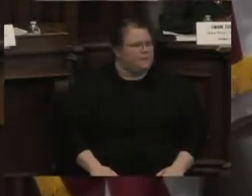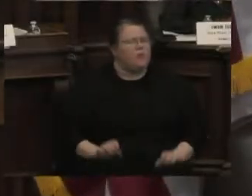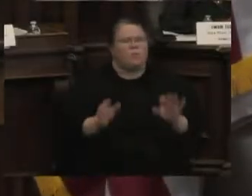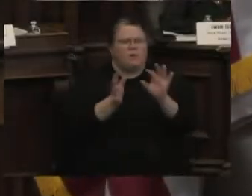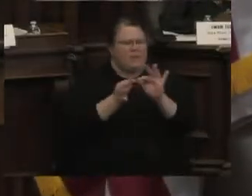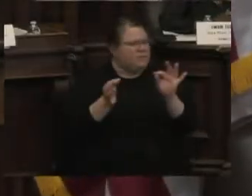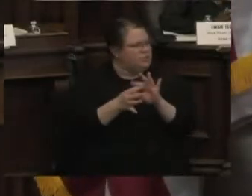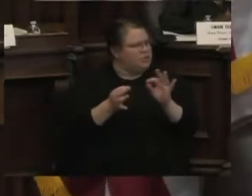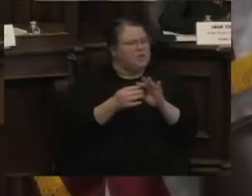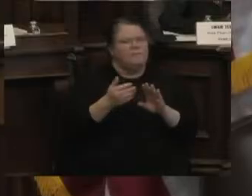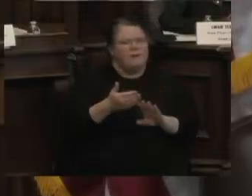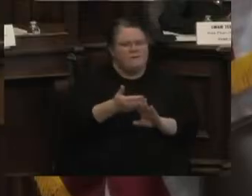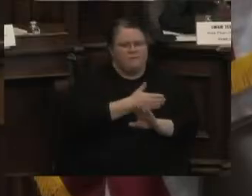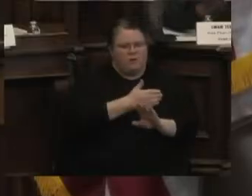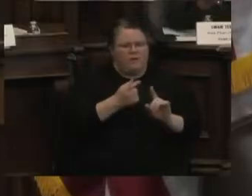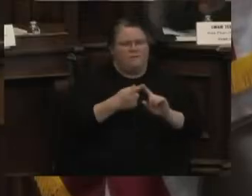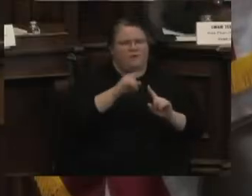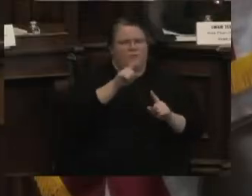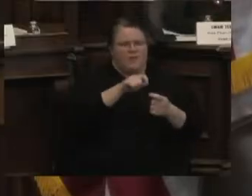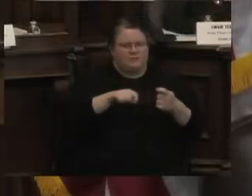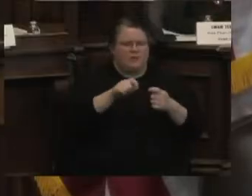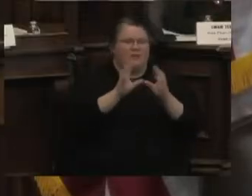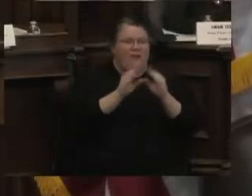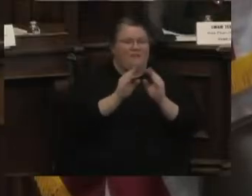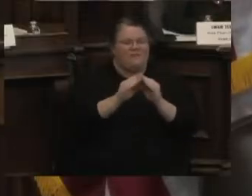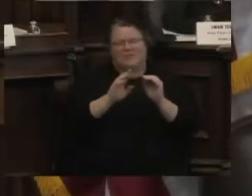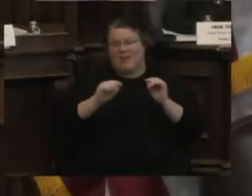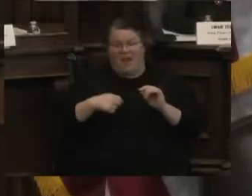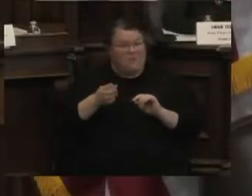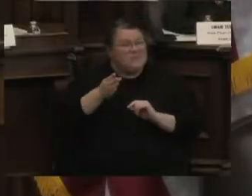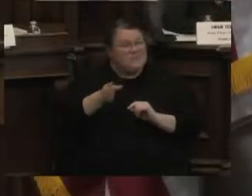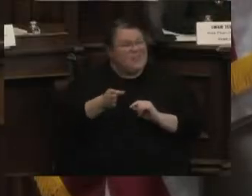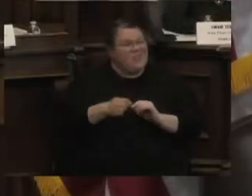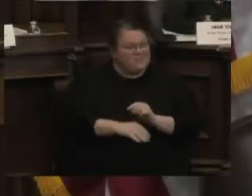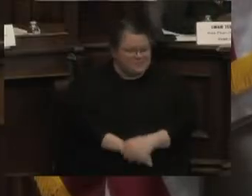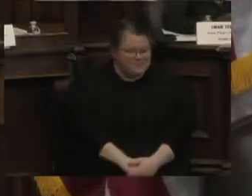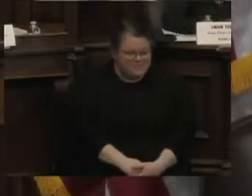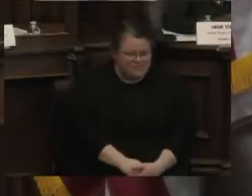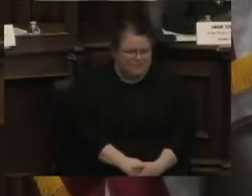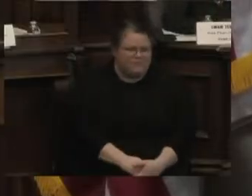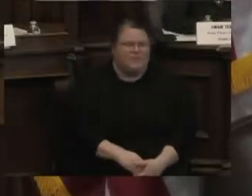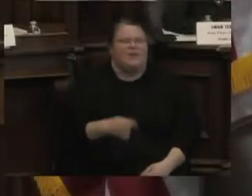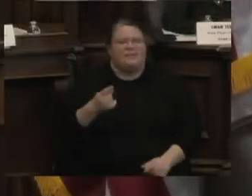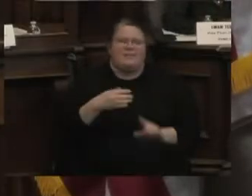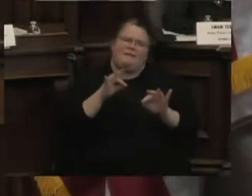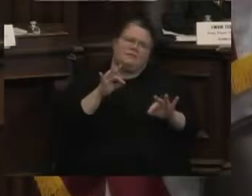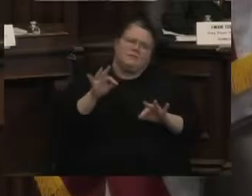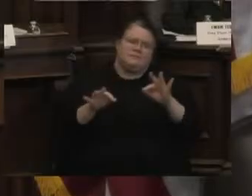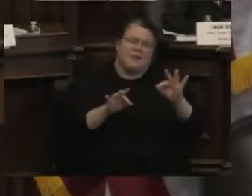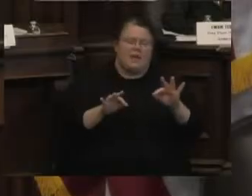disseminate that information. And I do want to point out, you mentioned earlier from the